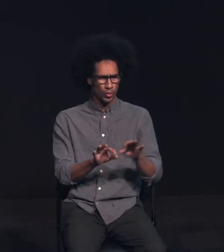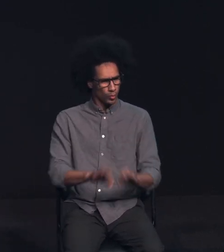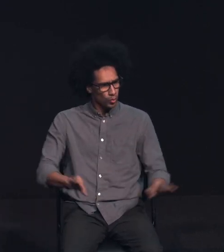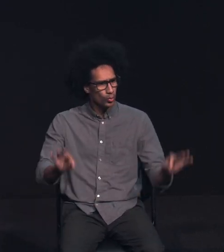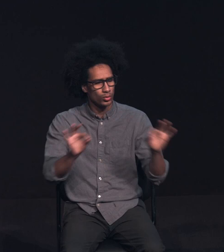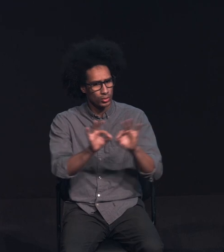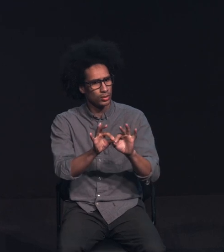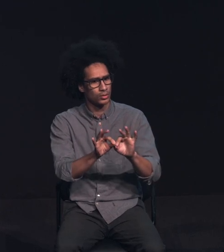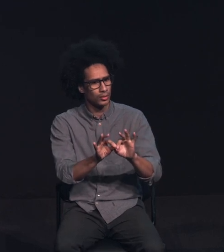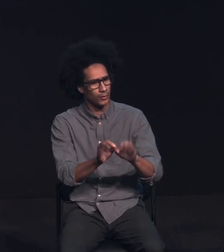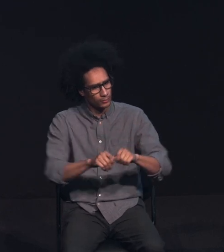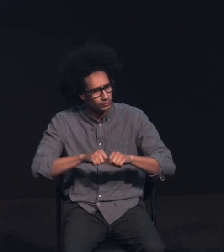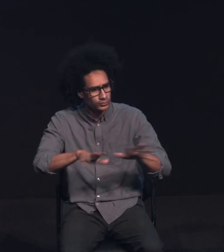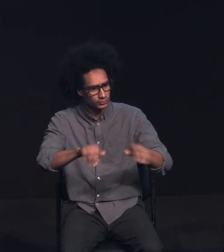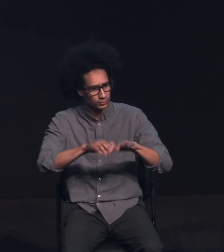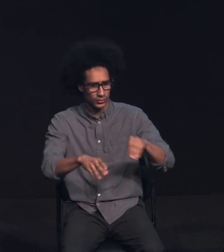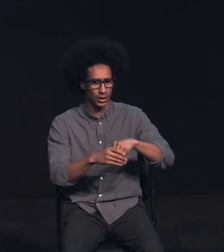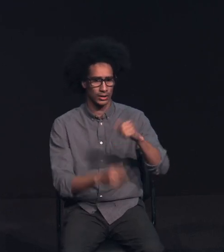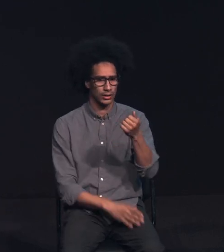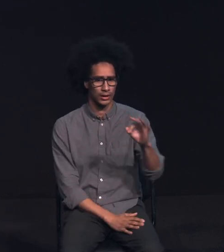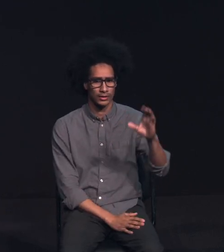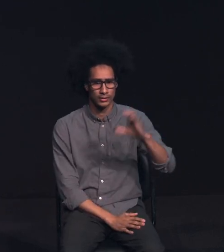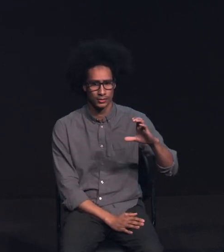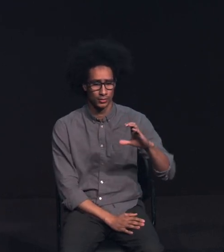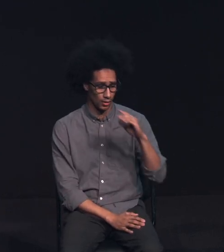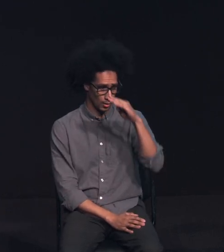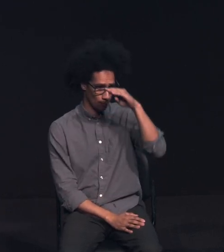publications in the 19th century in which African Americans wrote